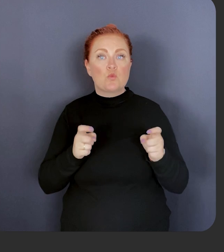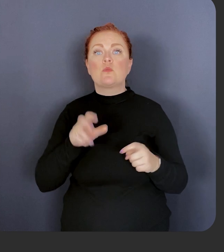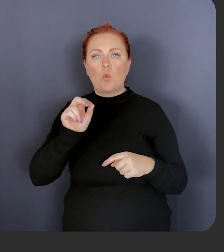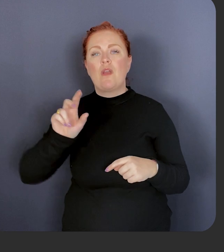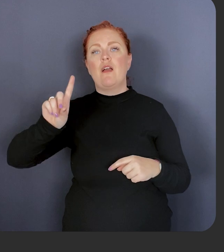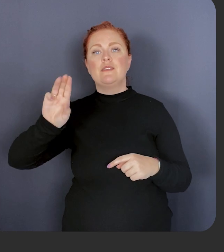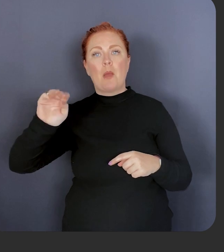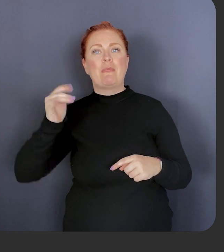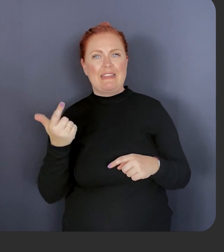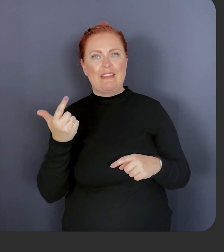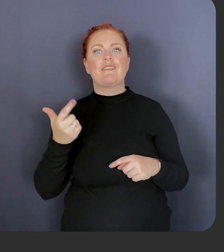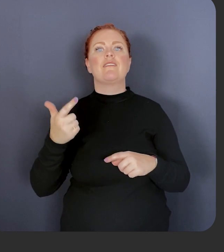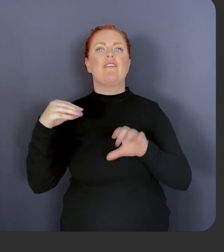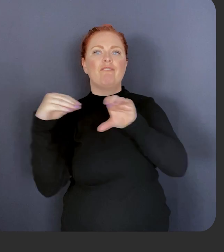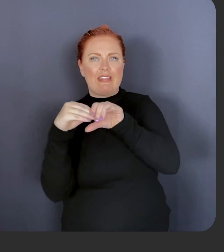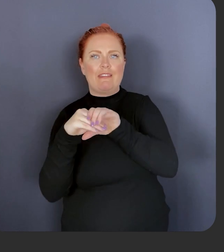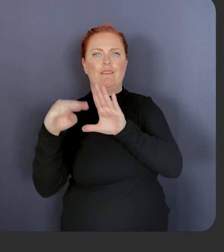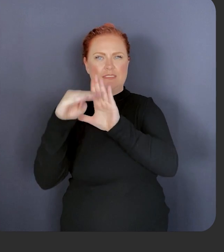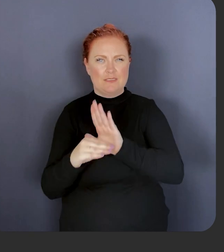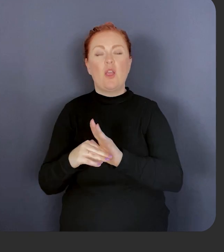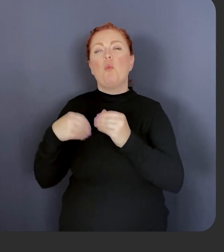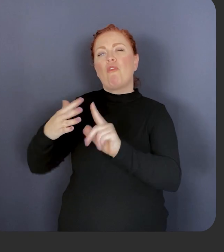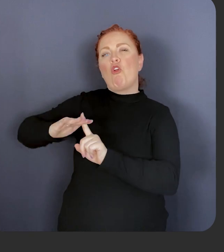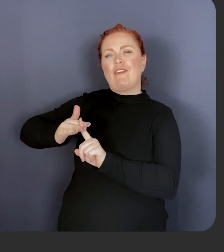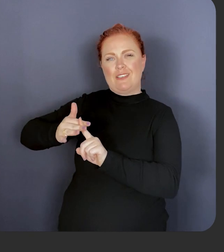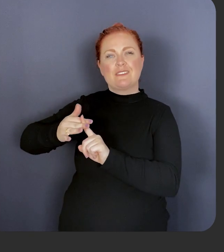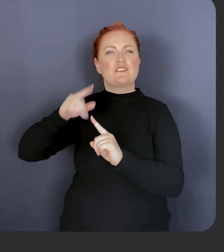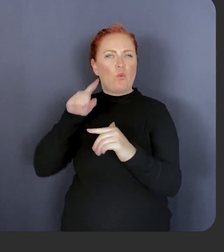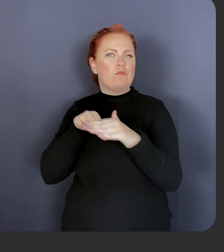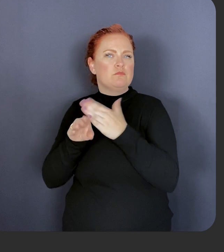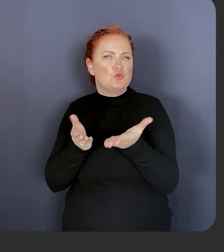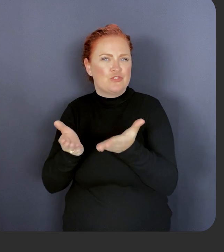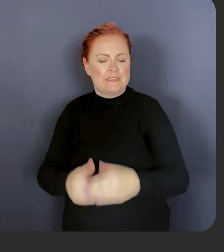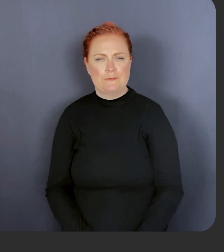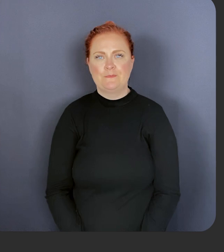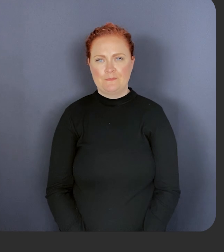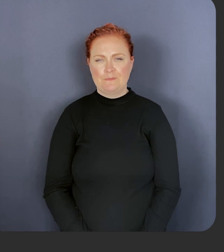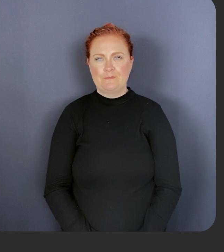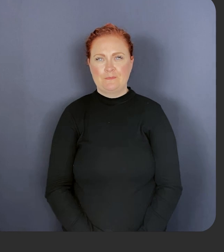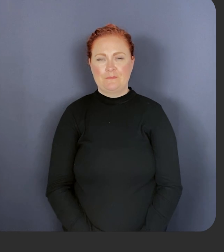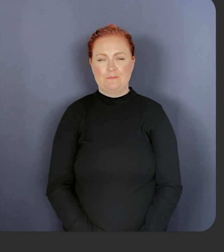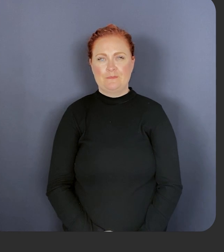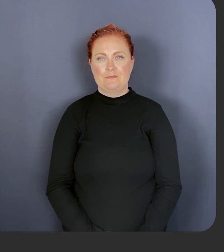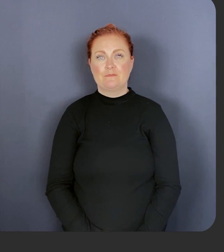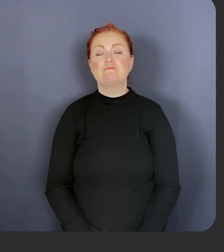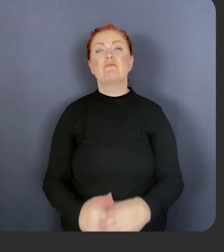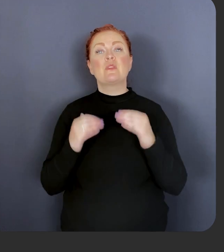it's the dumpling filling list. So it's providing that context for the screen reader or accessibility service. So the next thing we're going to do